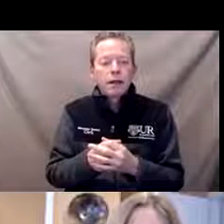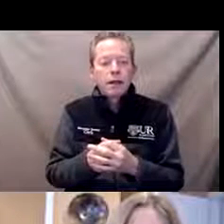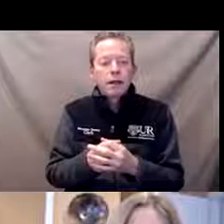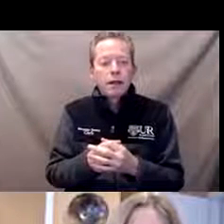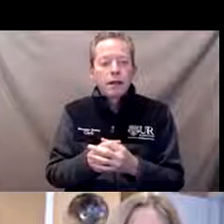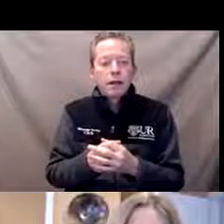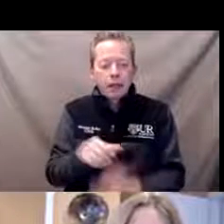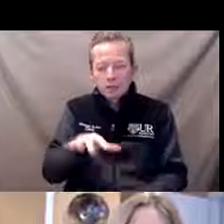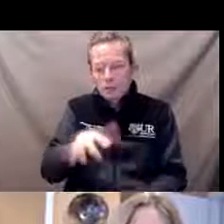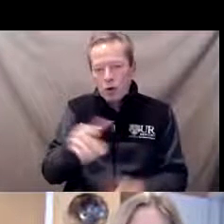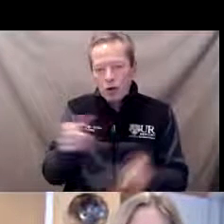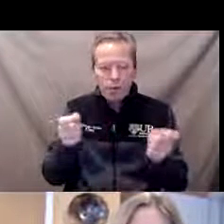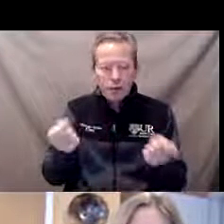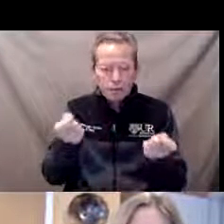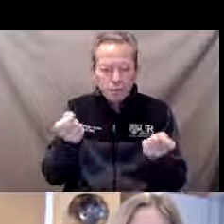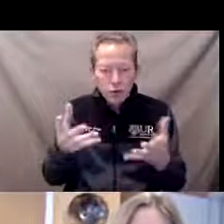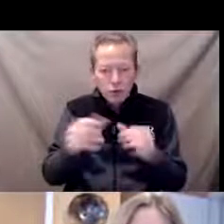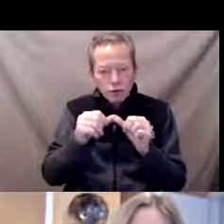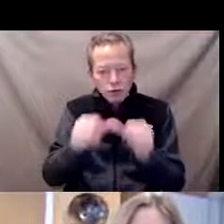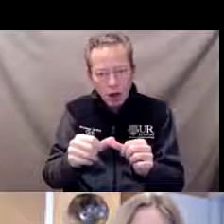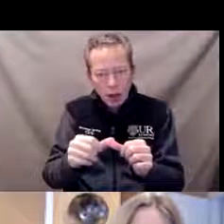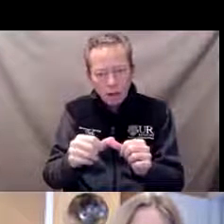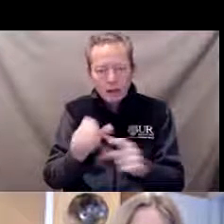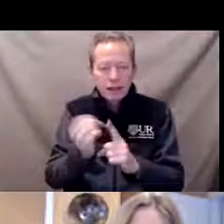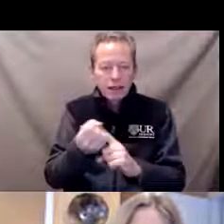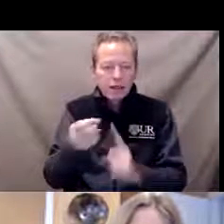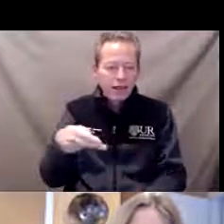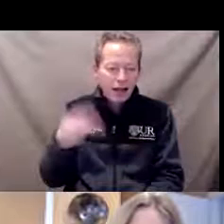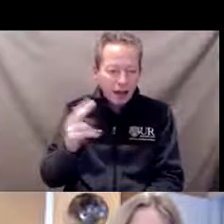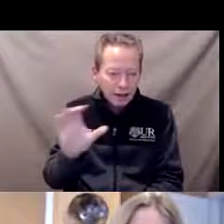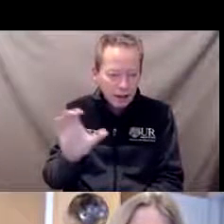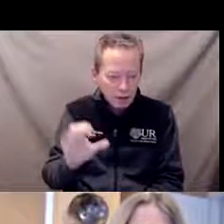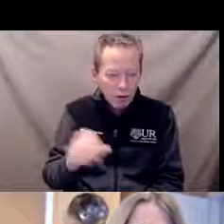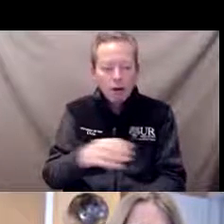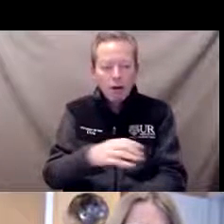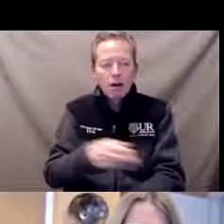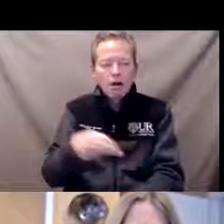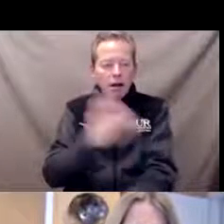managed multiple chronic conditions such as high cholesterol hypertension, cardiovascular disease,